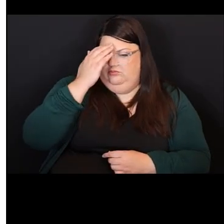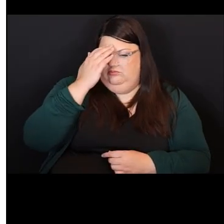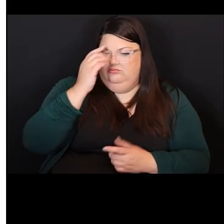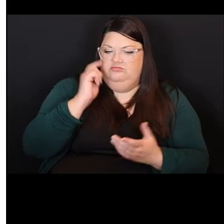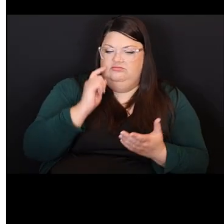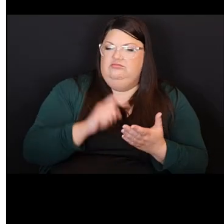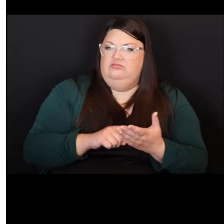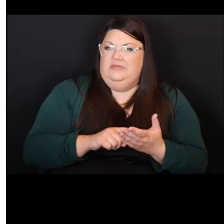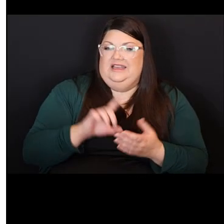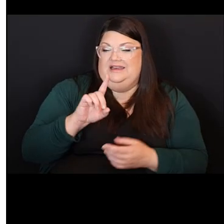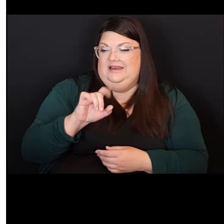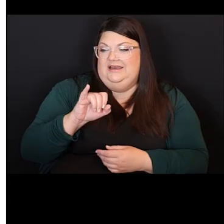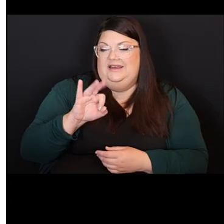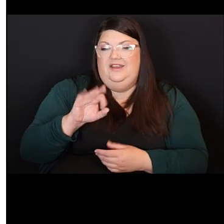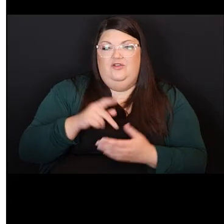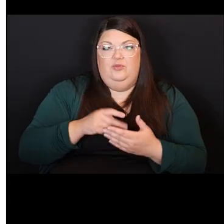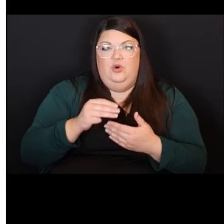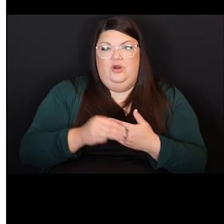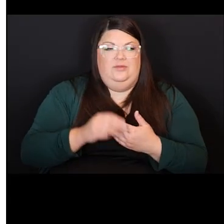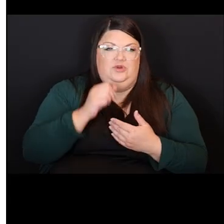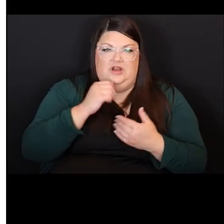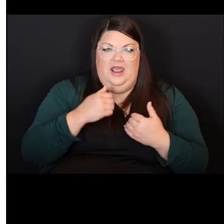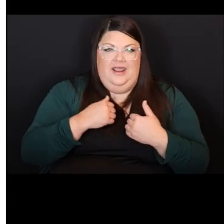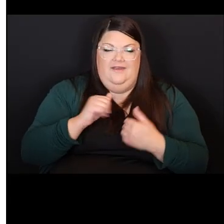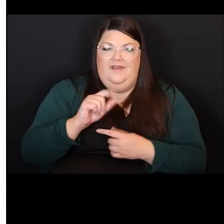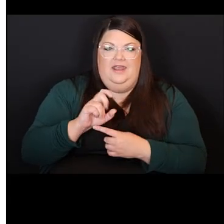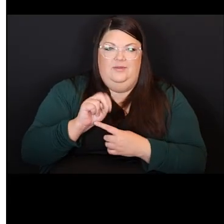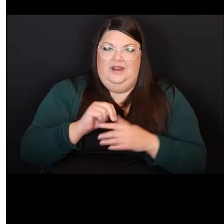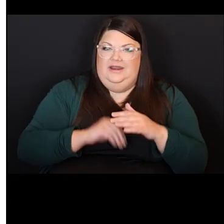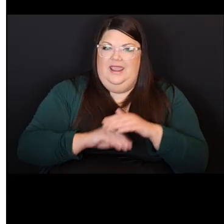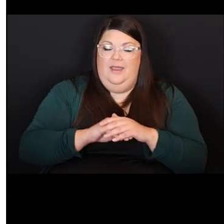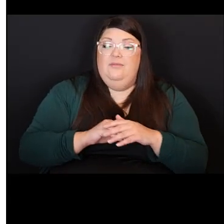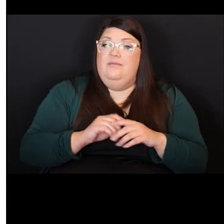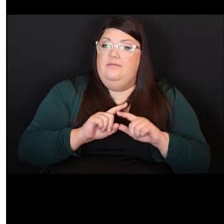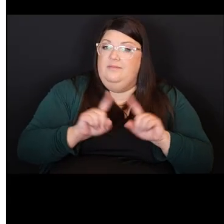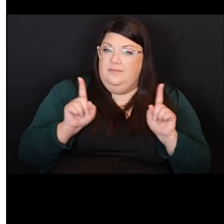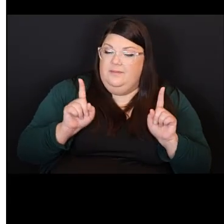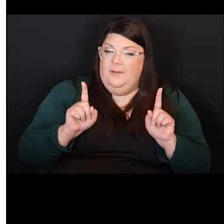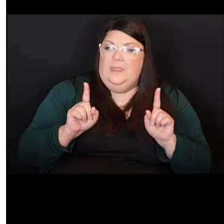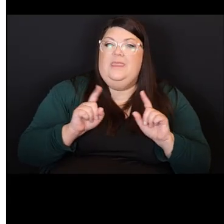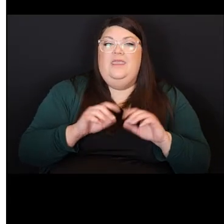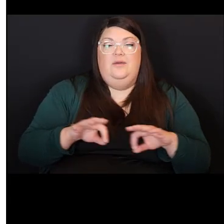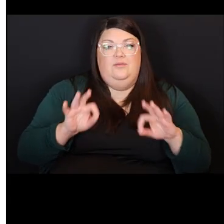You will note the DIF programs do not have administrative caps. However,